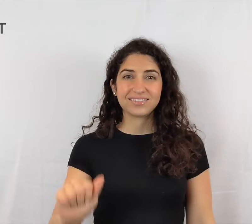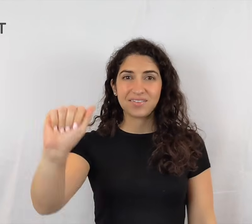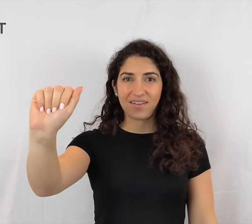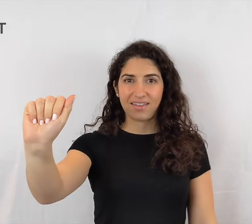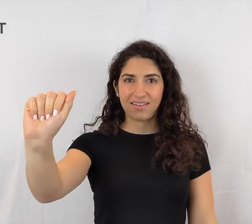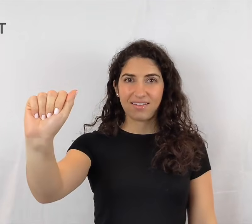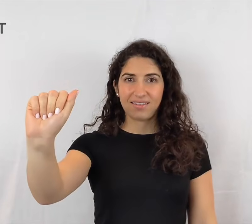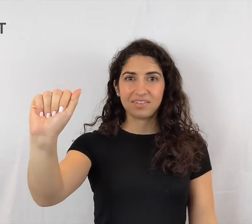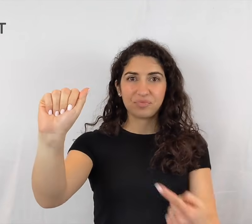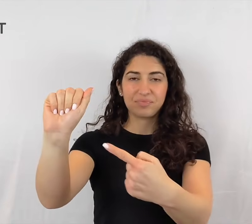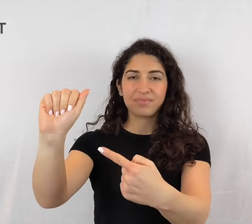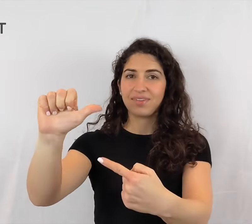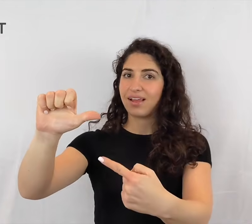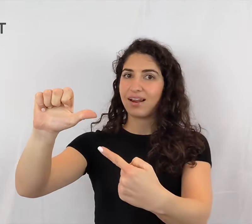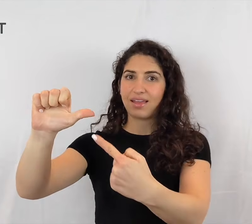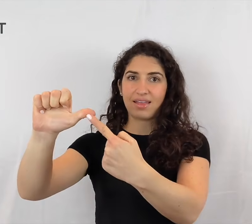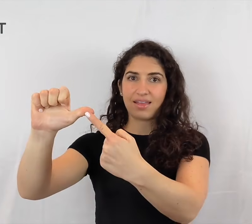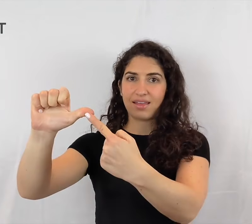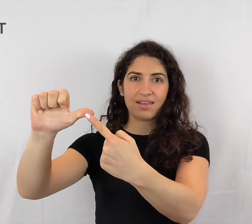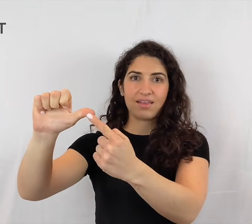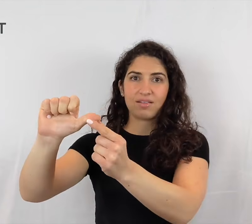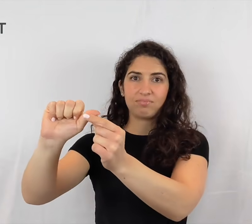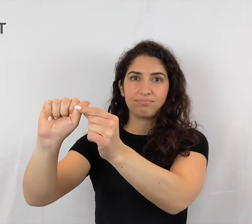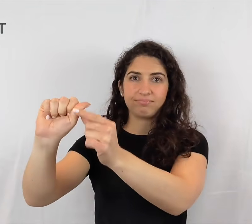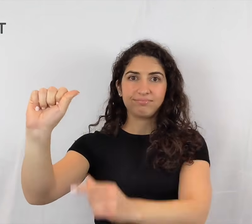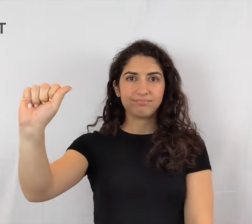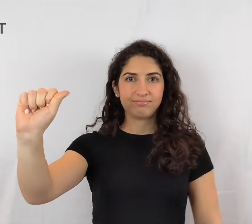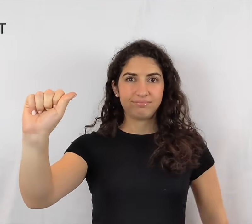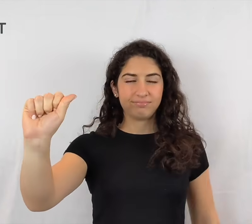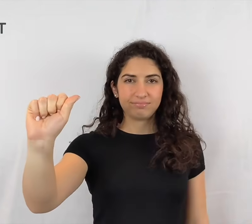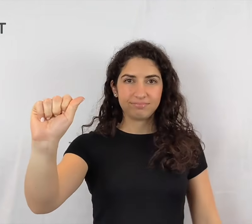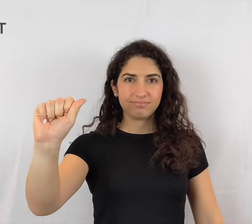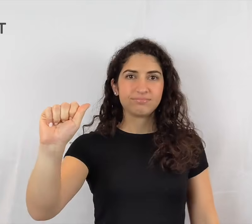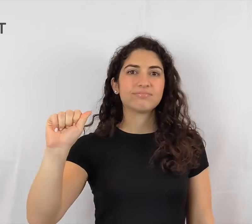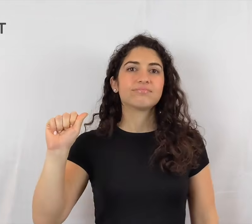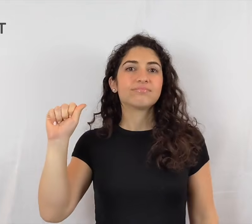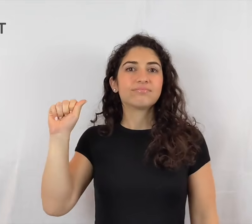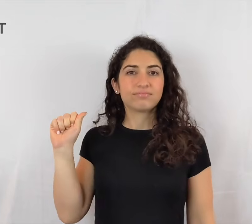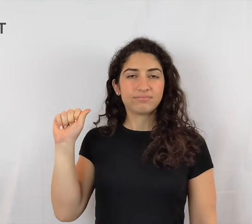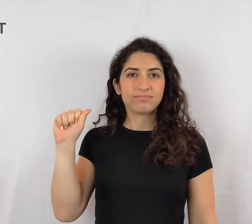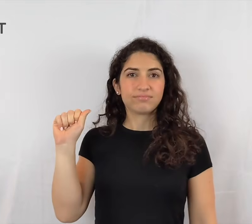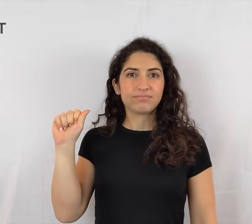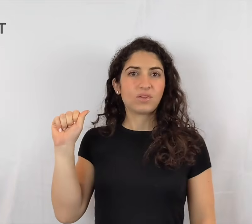Now it's an "A" hand shape. The thumb is not extended. It's a regular "A" and